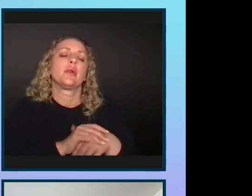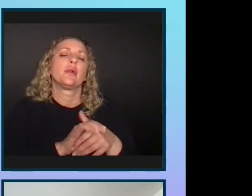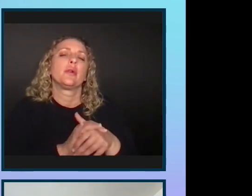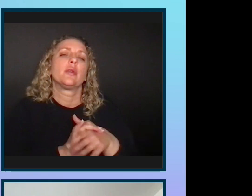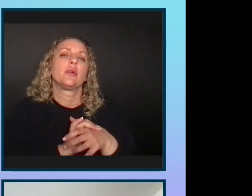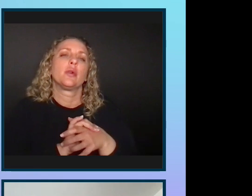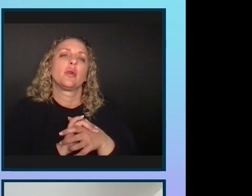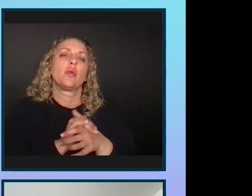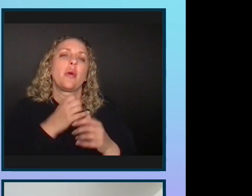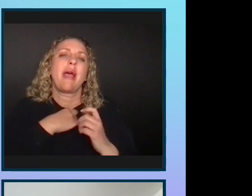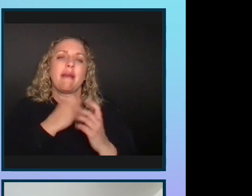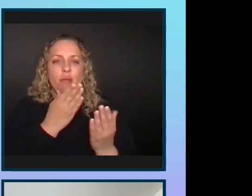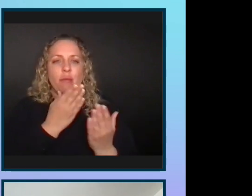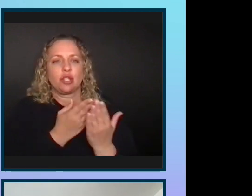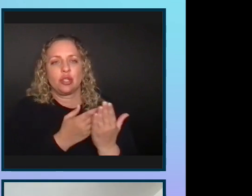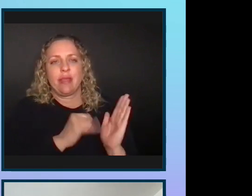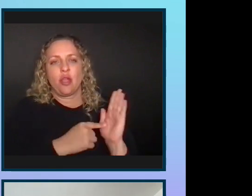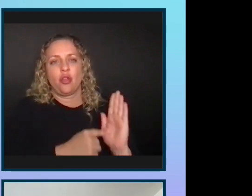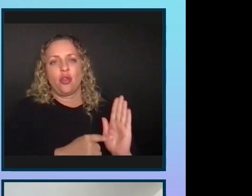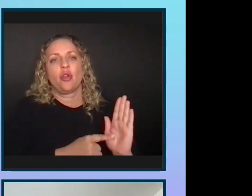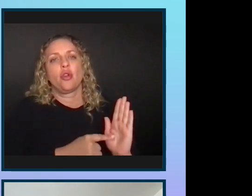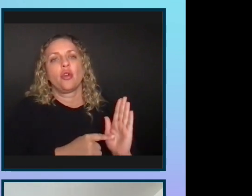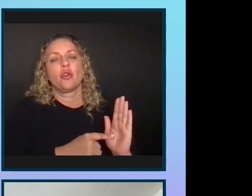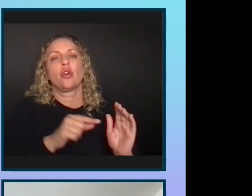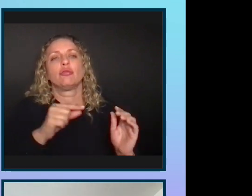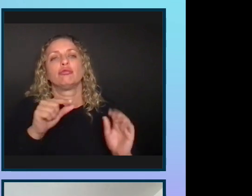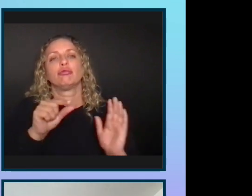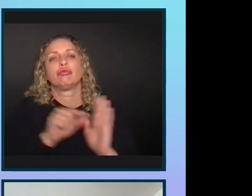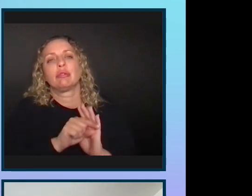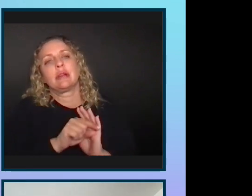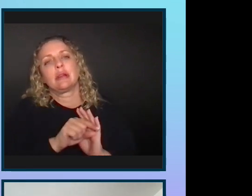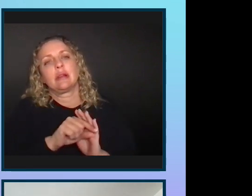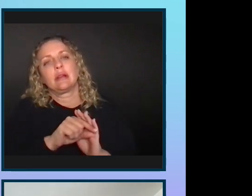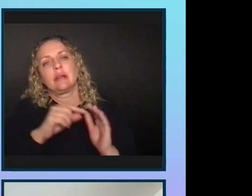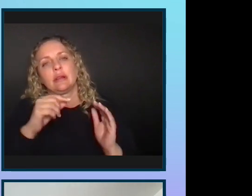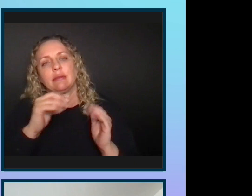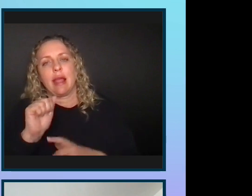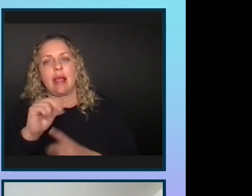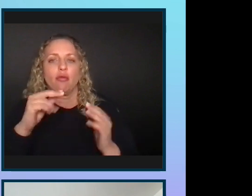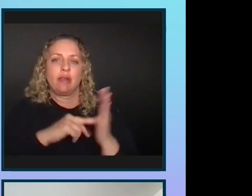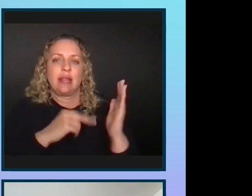we should be aiming for about a grade eight reading level to make sure that the content is explained in a really straightforward way,